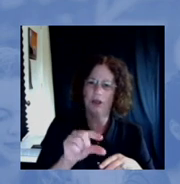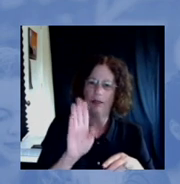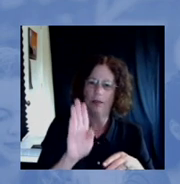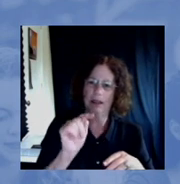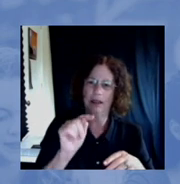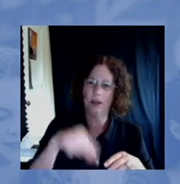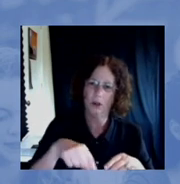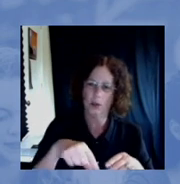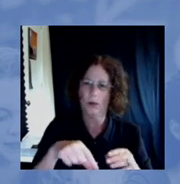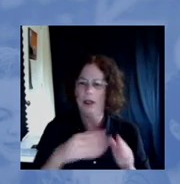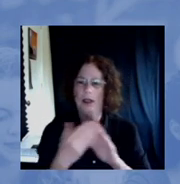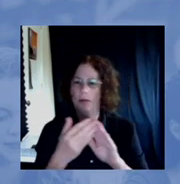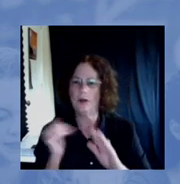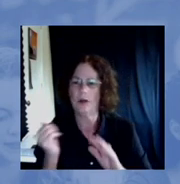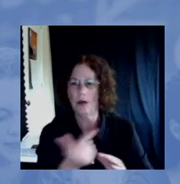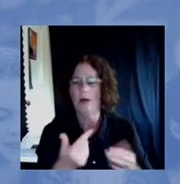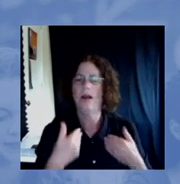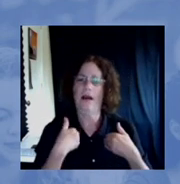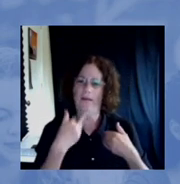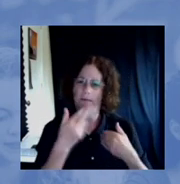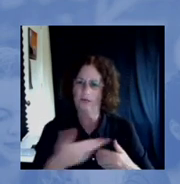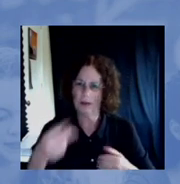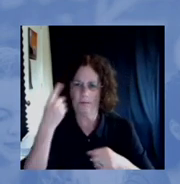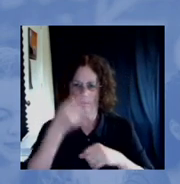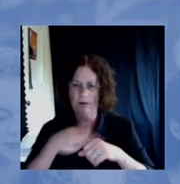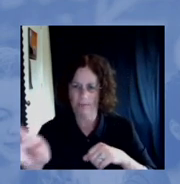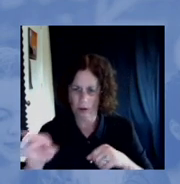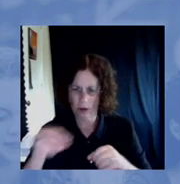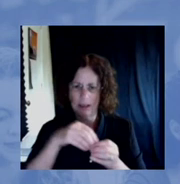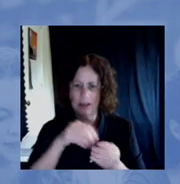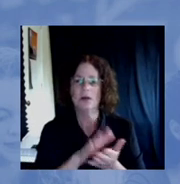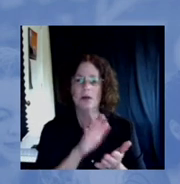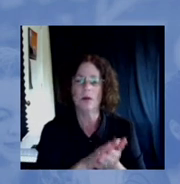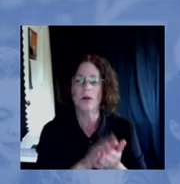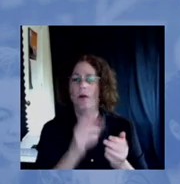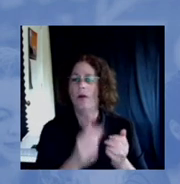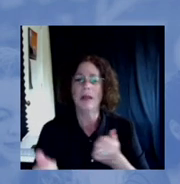THEM HAVE RESOURCES FOR REFERRAL WITHIN SCHOOL OR BEYOND SCHOOL, FOR THE STUDENTS AS WELL